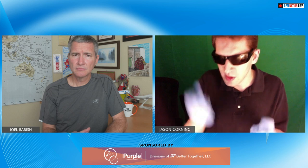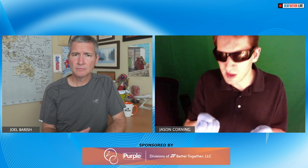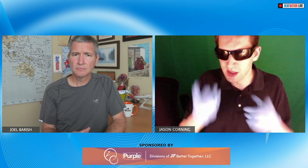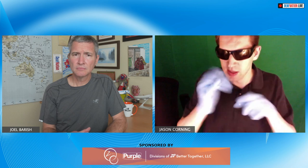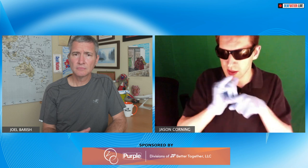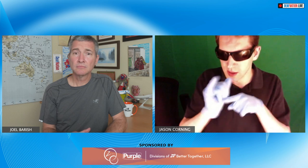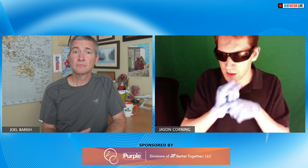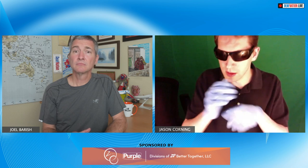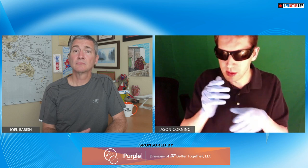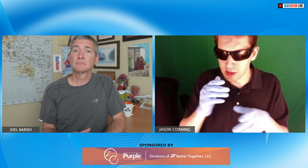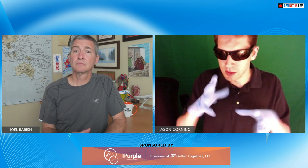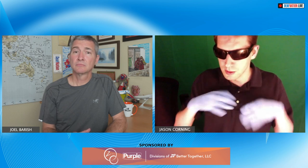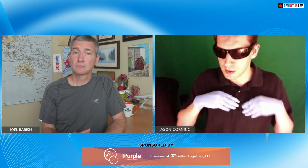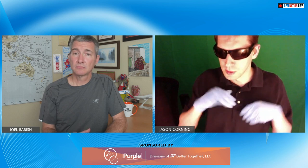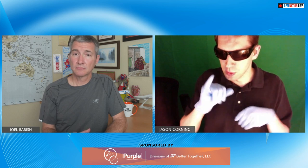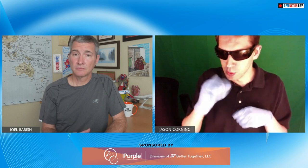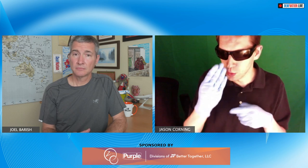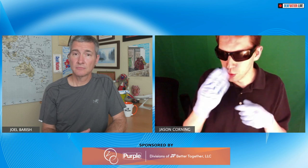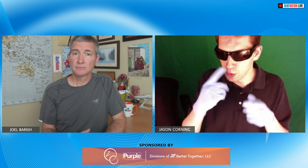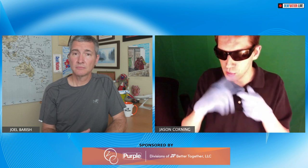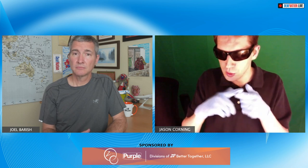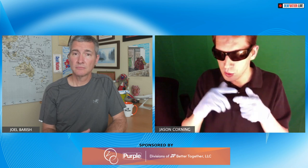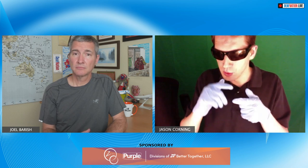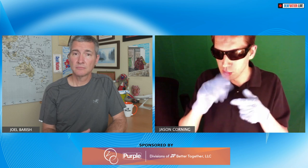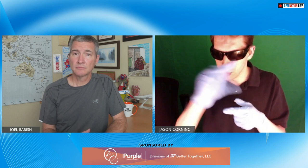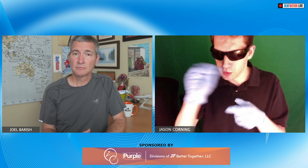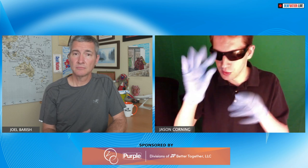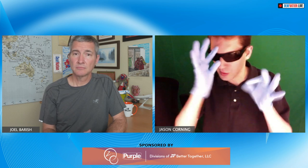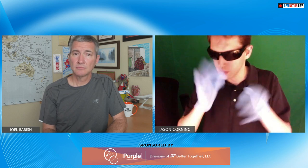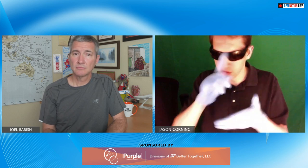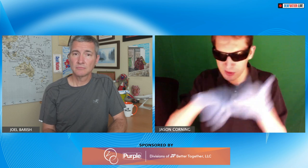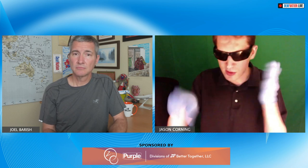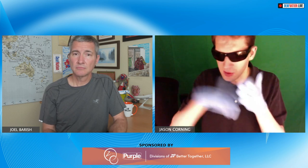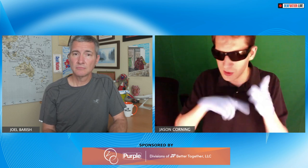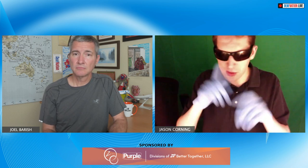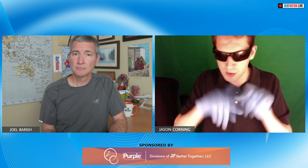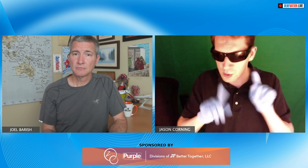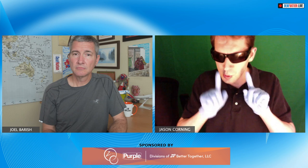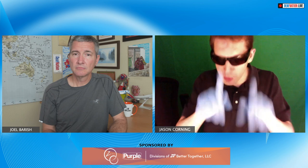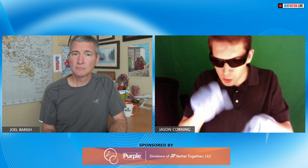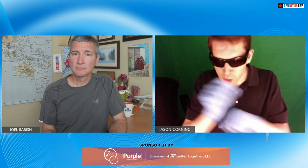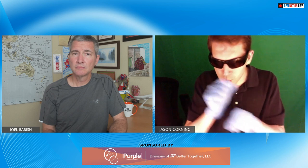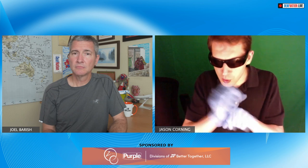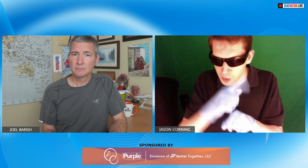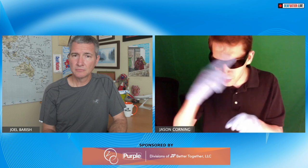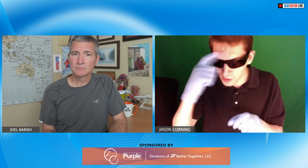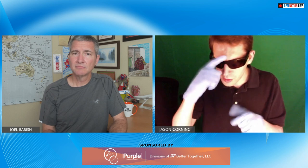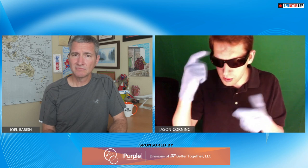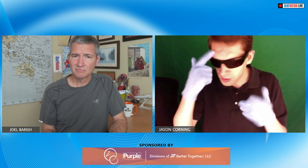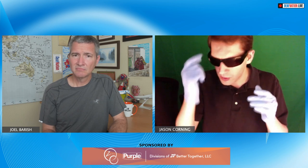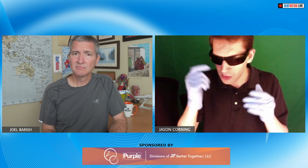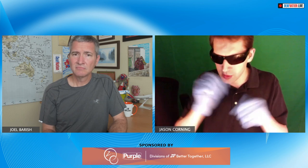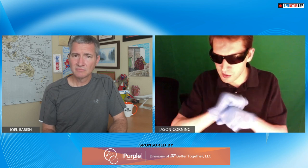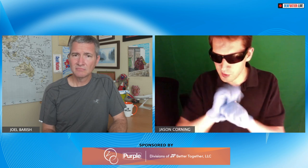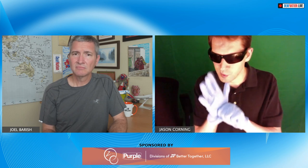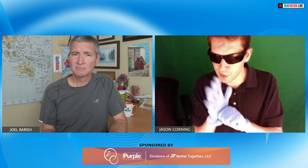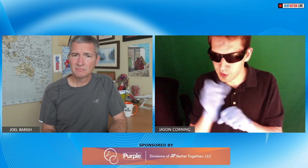Because many interns accept the job but companies are canceling so they can’t go to work during the summer.